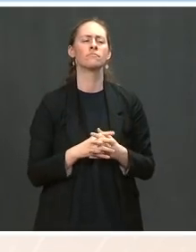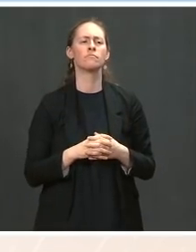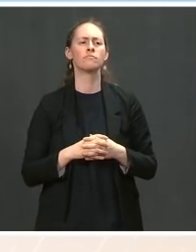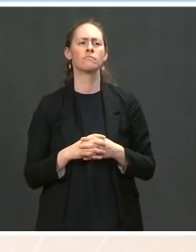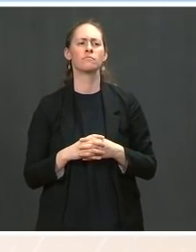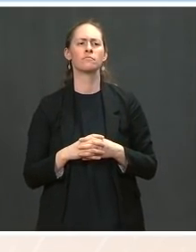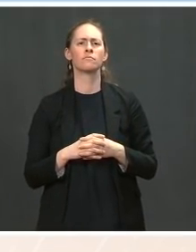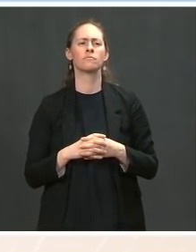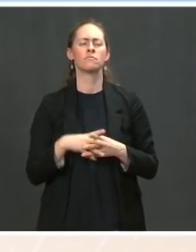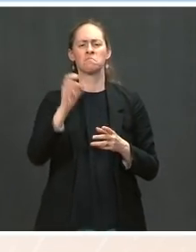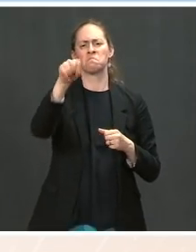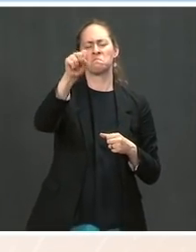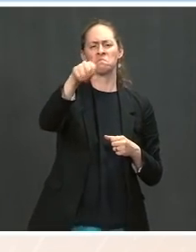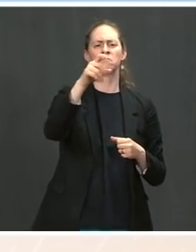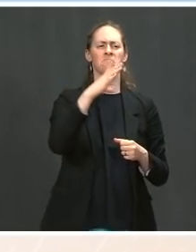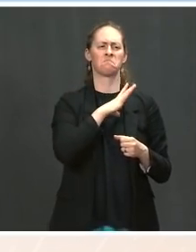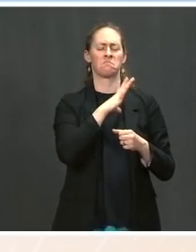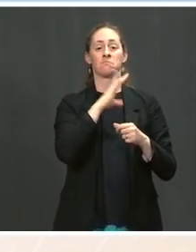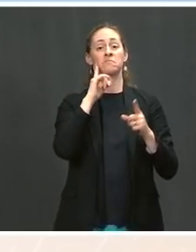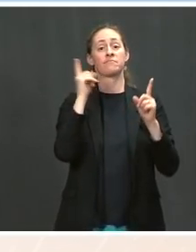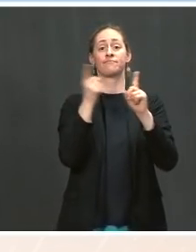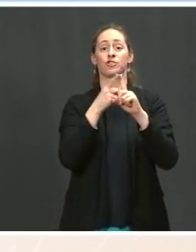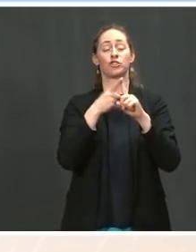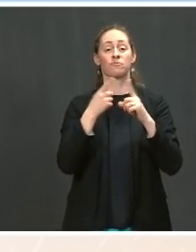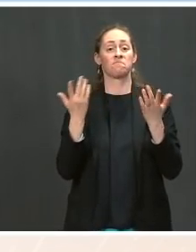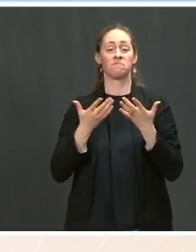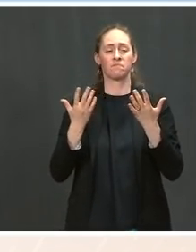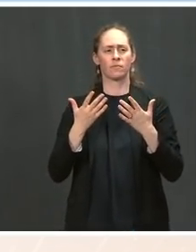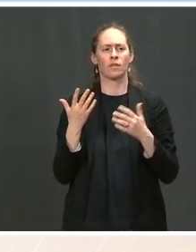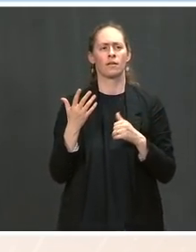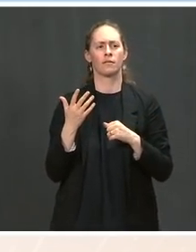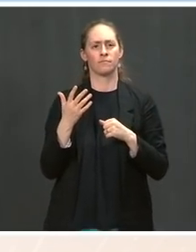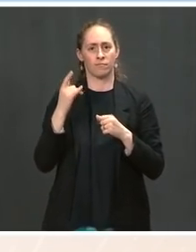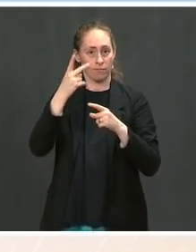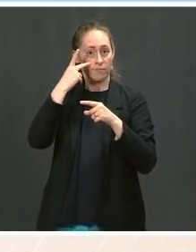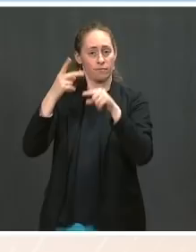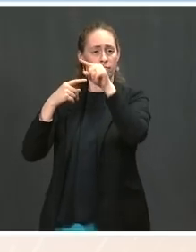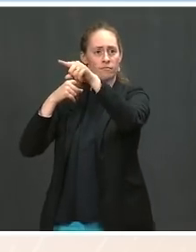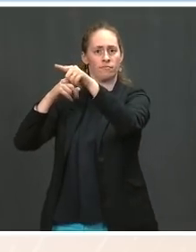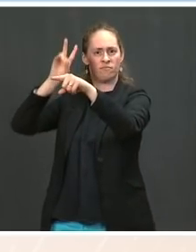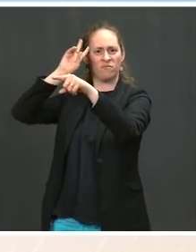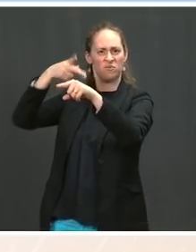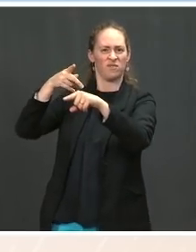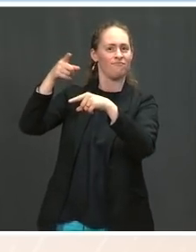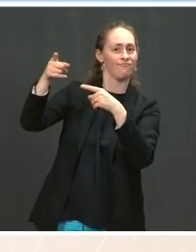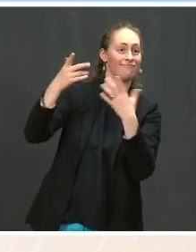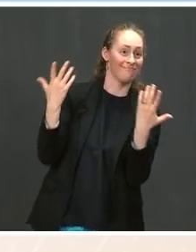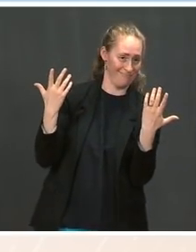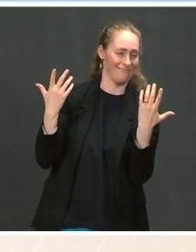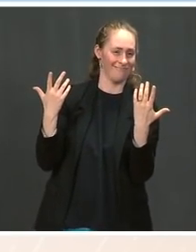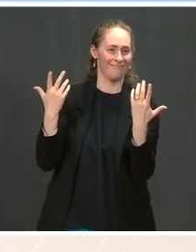One, we've seen the Vice President has obviously also had a number of internal meetings